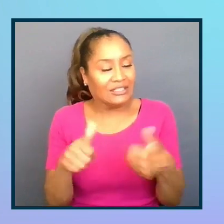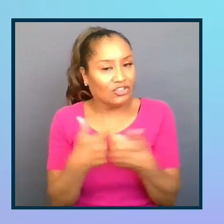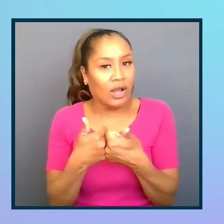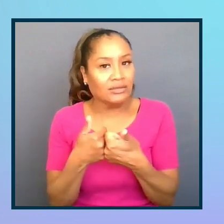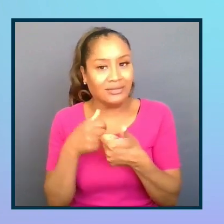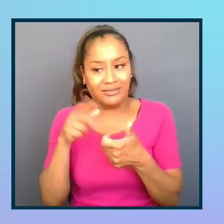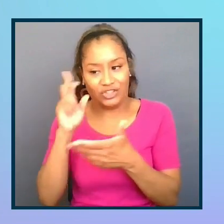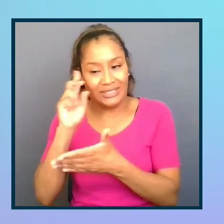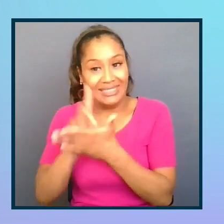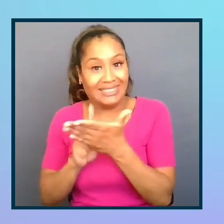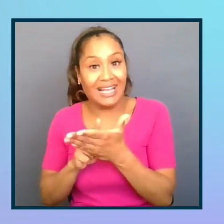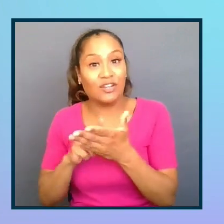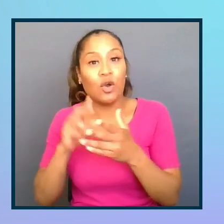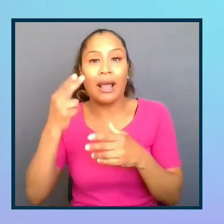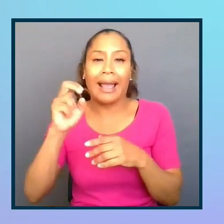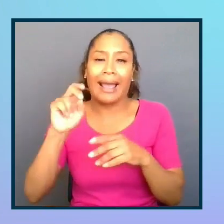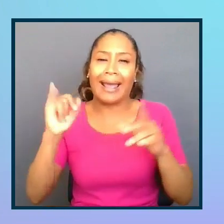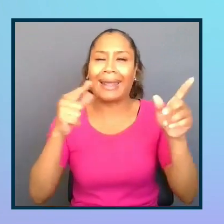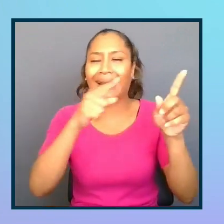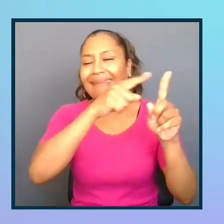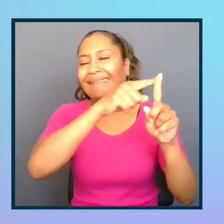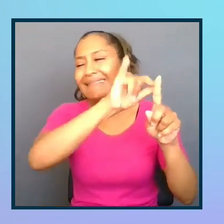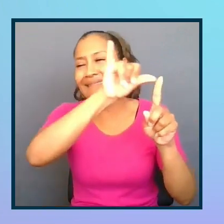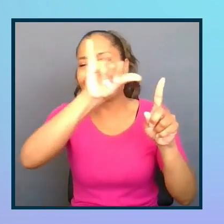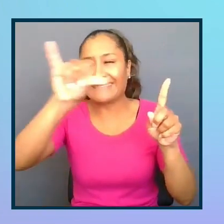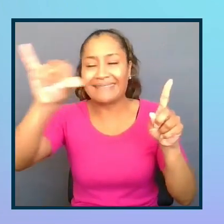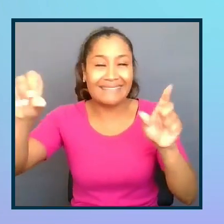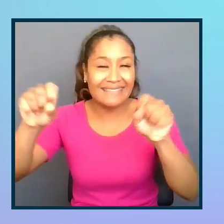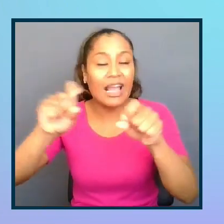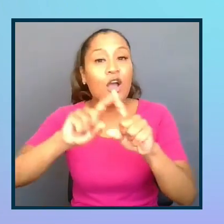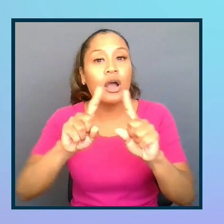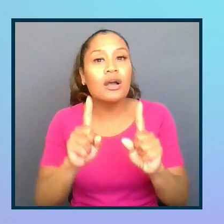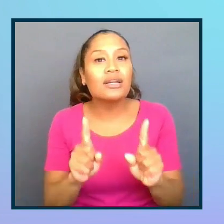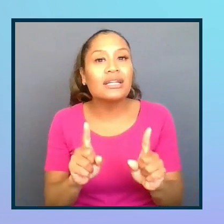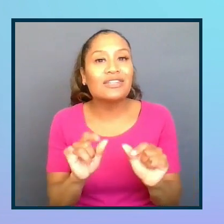a heading is a heading, is a heading but with the different size viewports